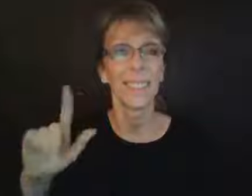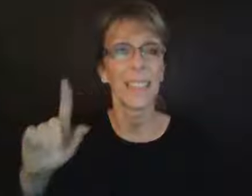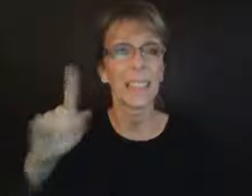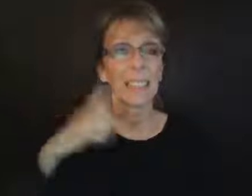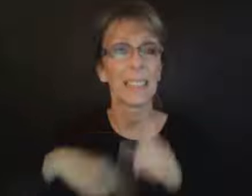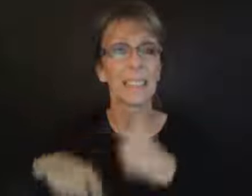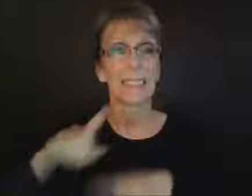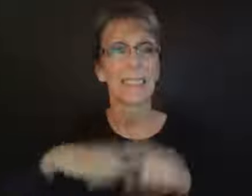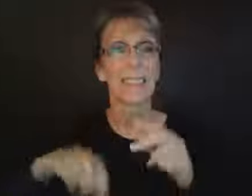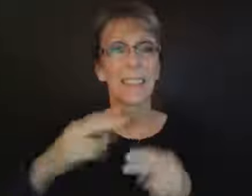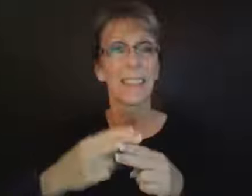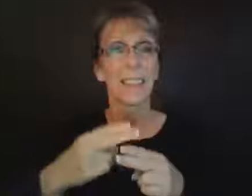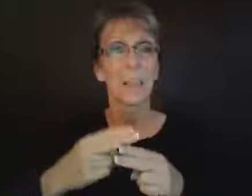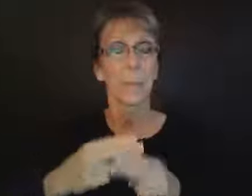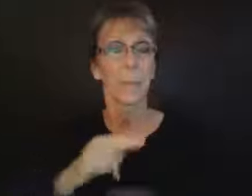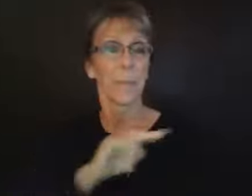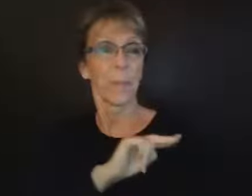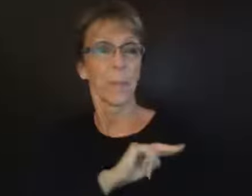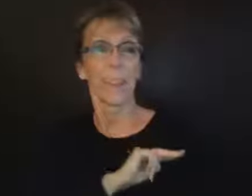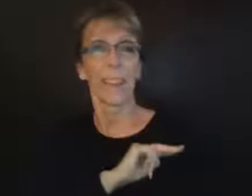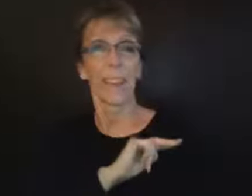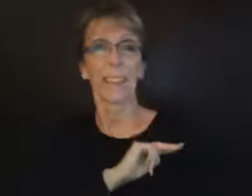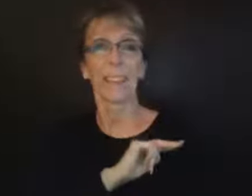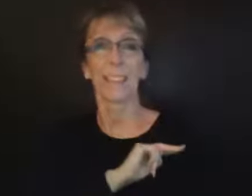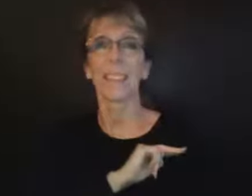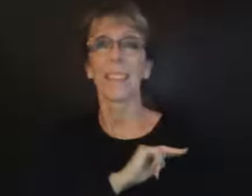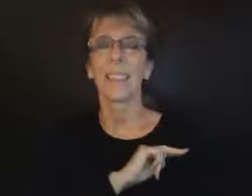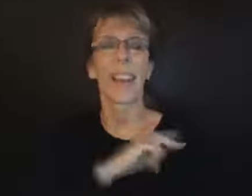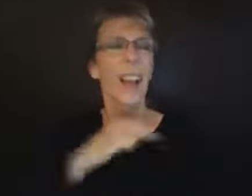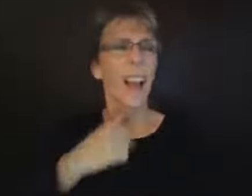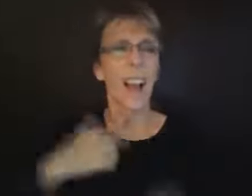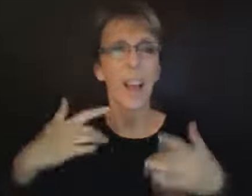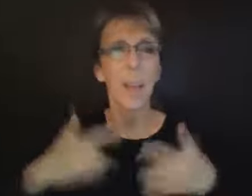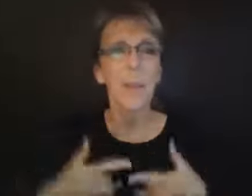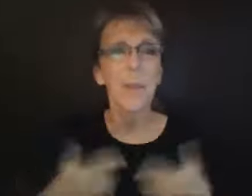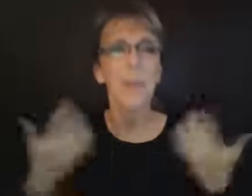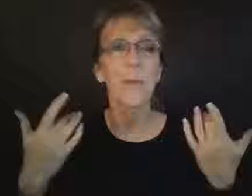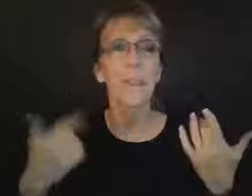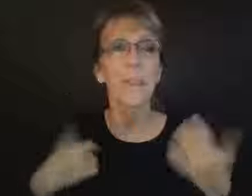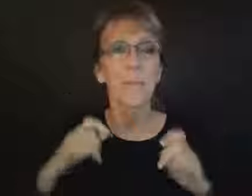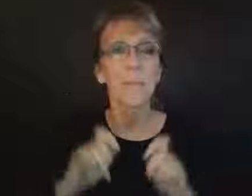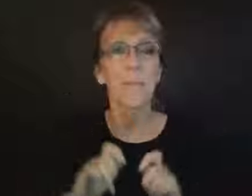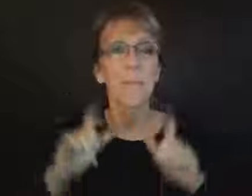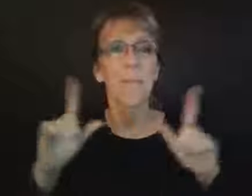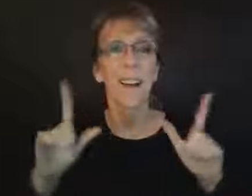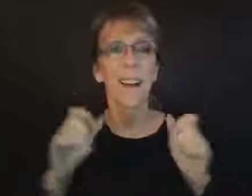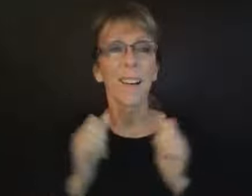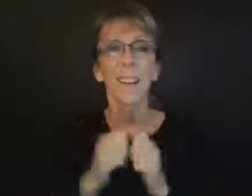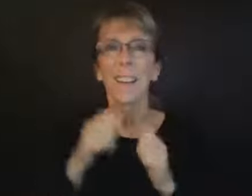(sign name "N" over left side of chest) and I am thrilled to be vlogging with you.